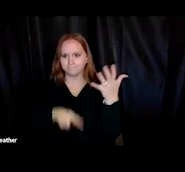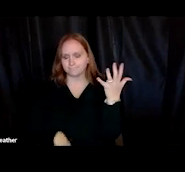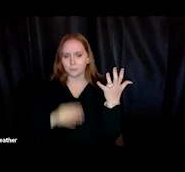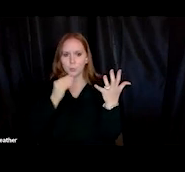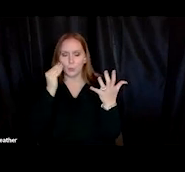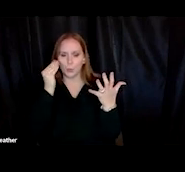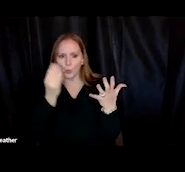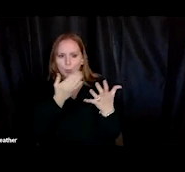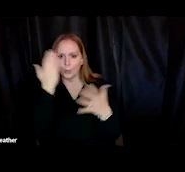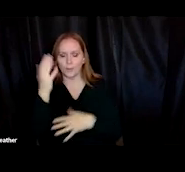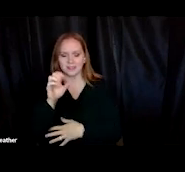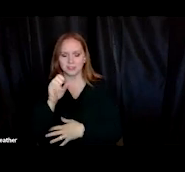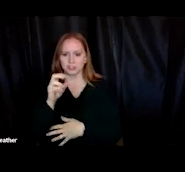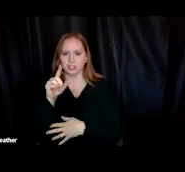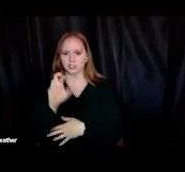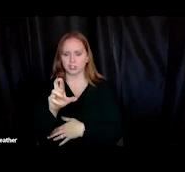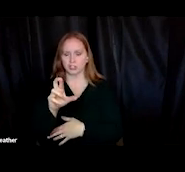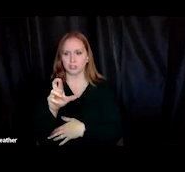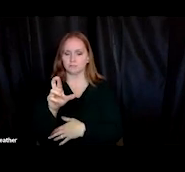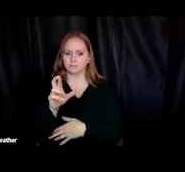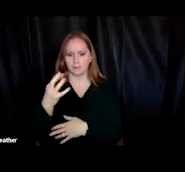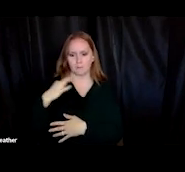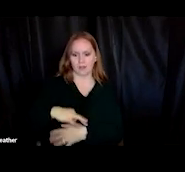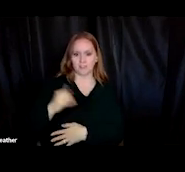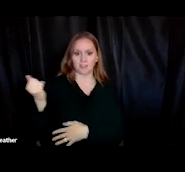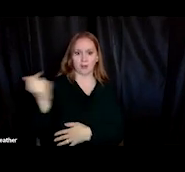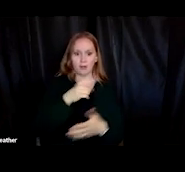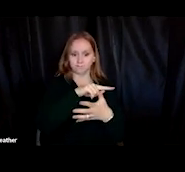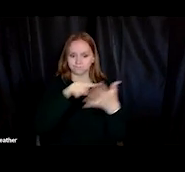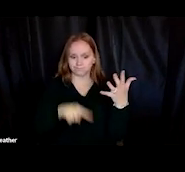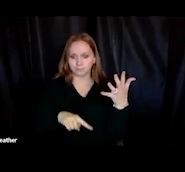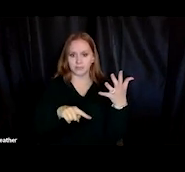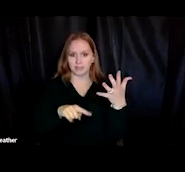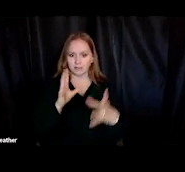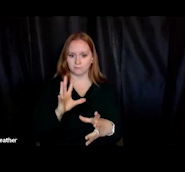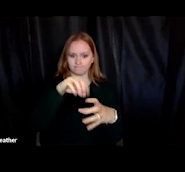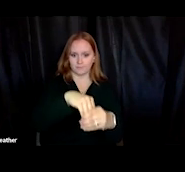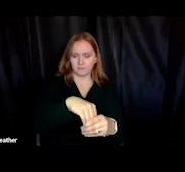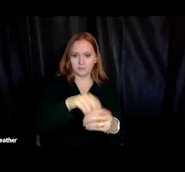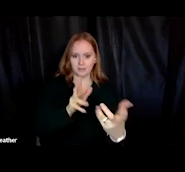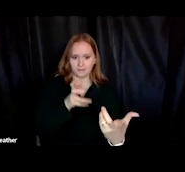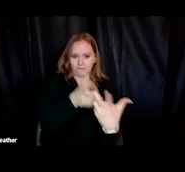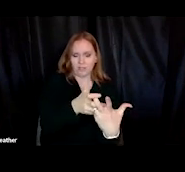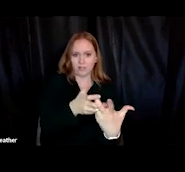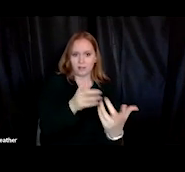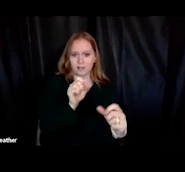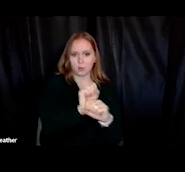SOAR is a tool that benefits all of those populations and can fit into all of the work already being done in those systems.